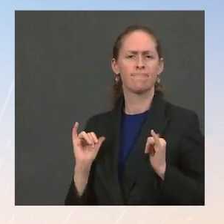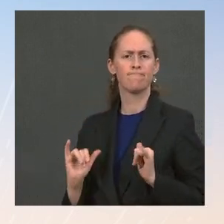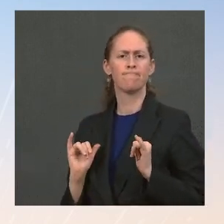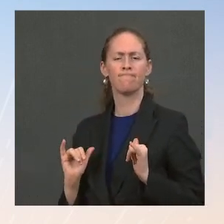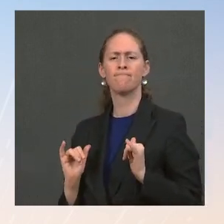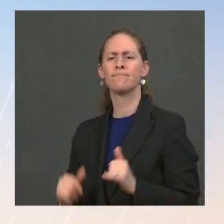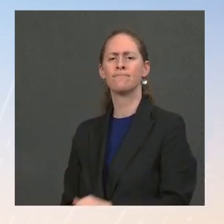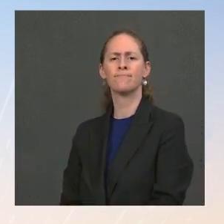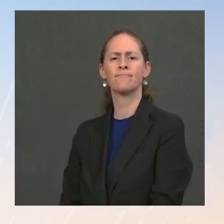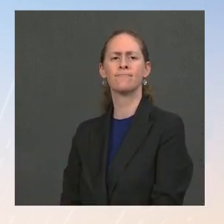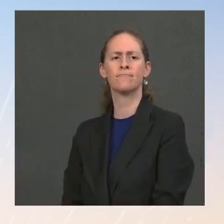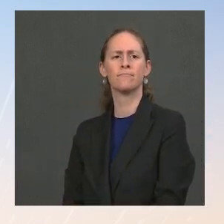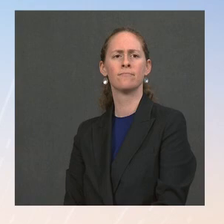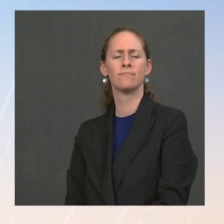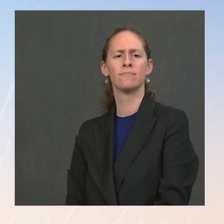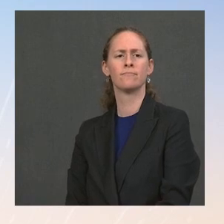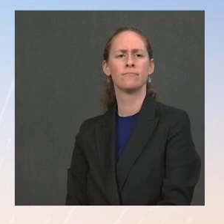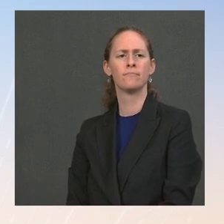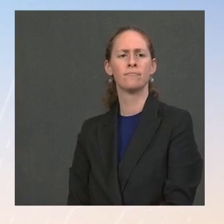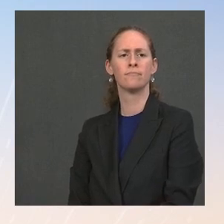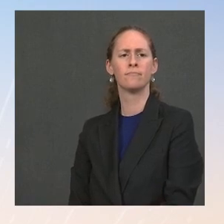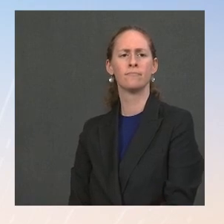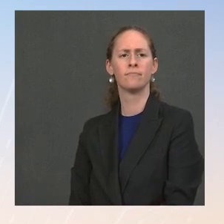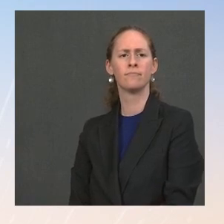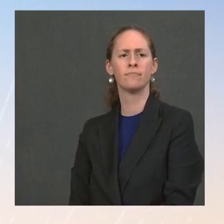where that production is perhaps not as environmentally regulated?